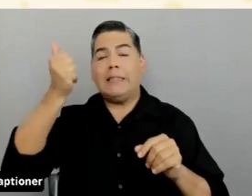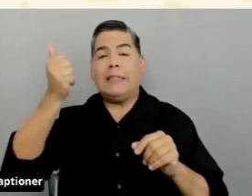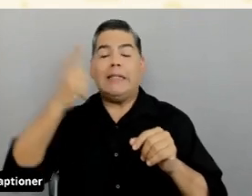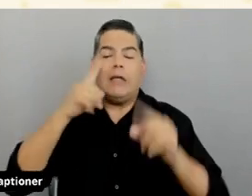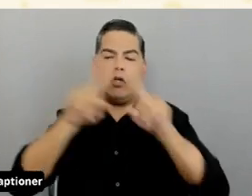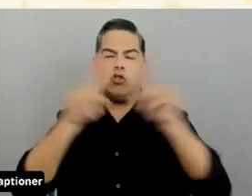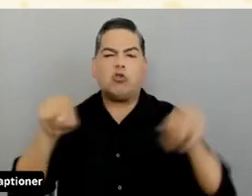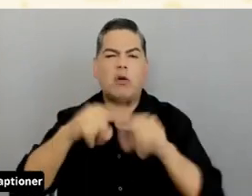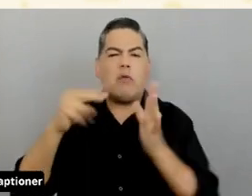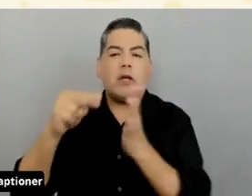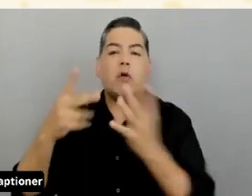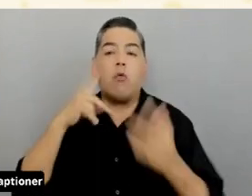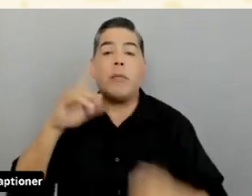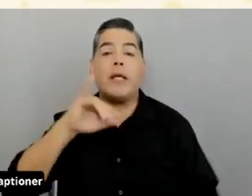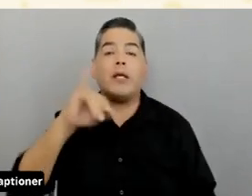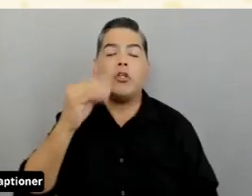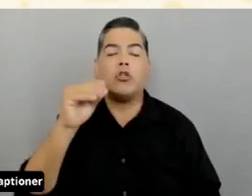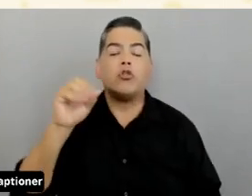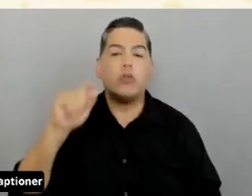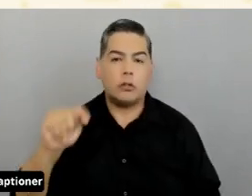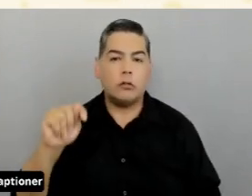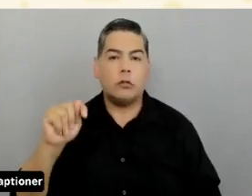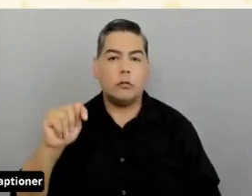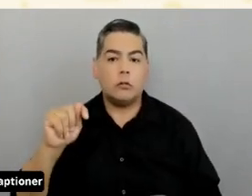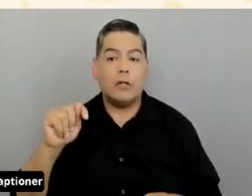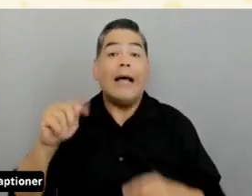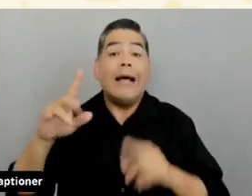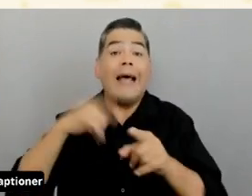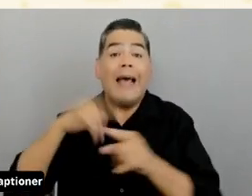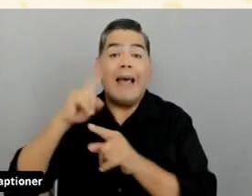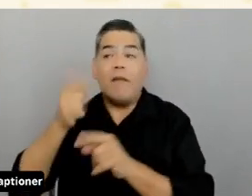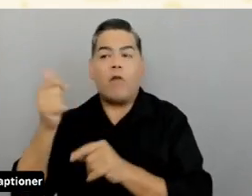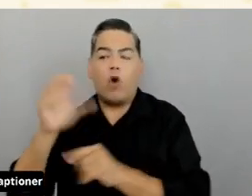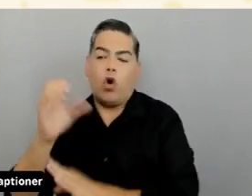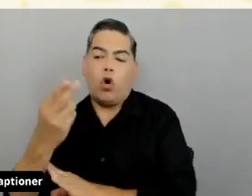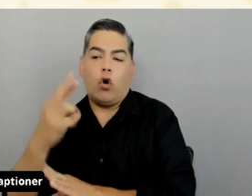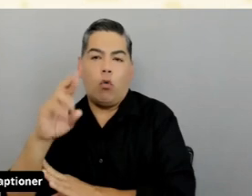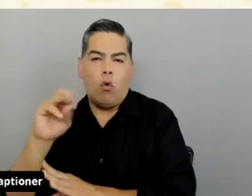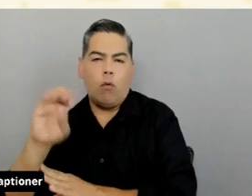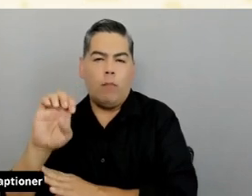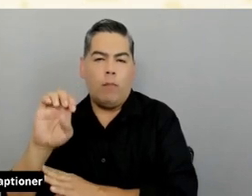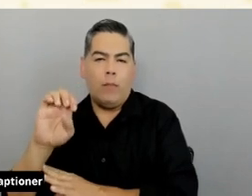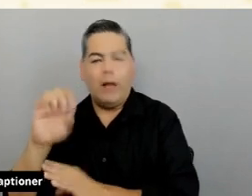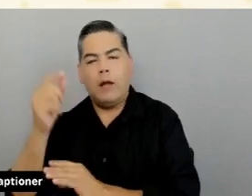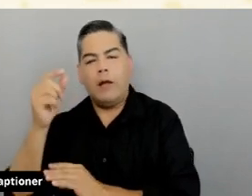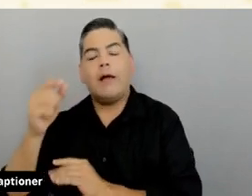In the case of Chrome, the best screen reader will be NVDA, and those are for Windows.